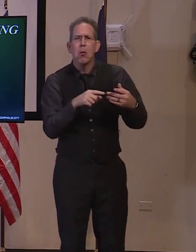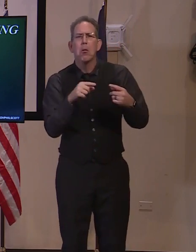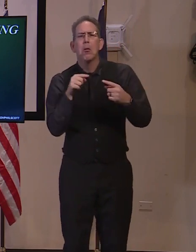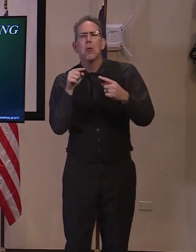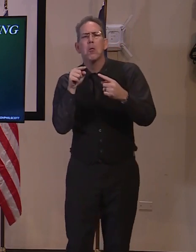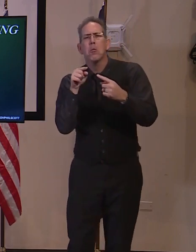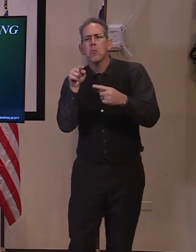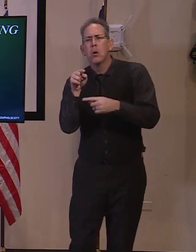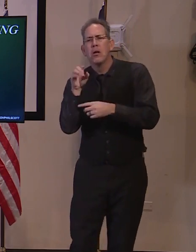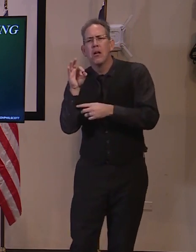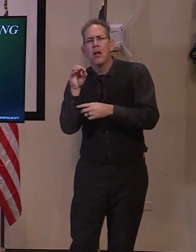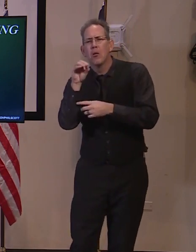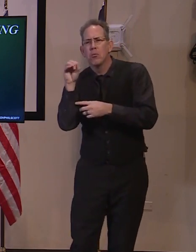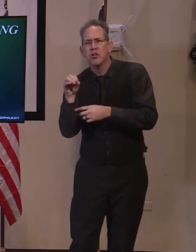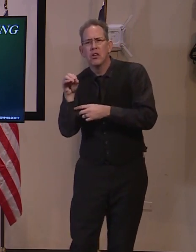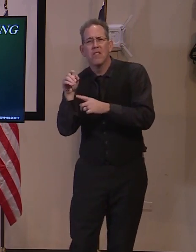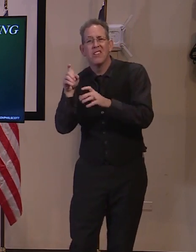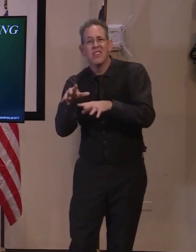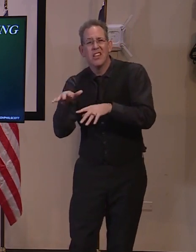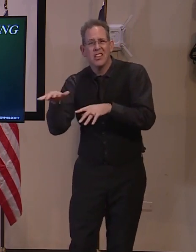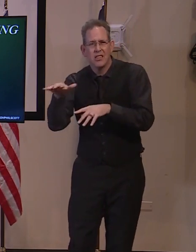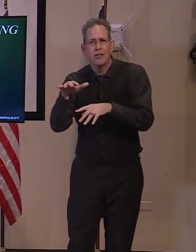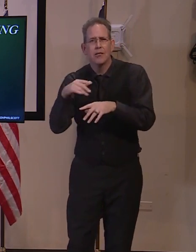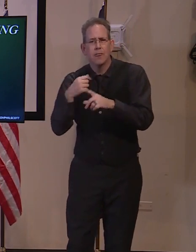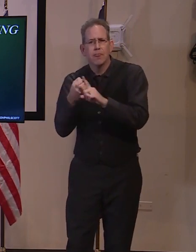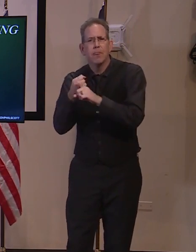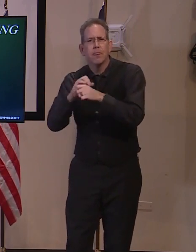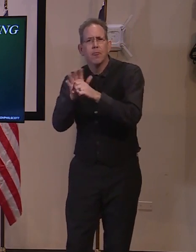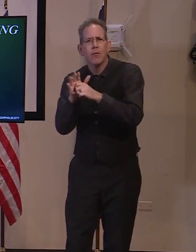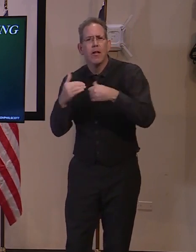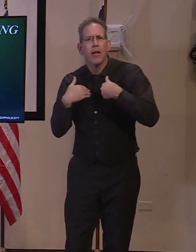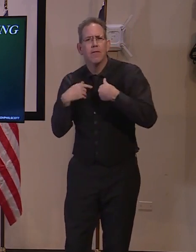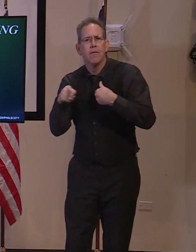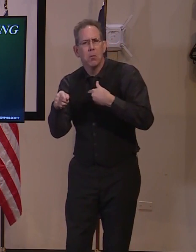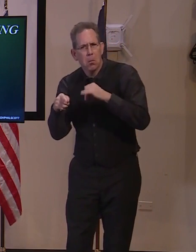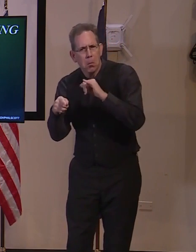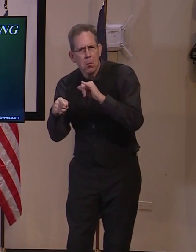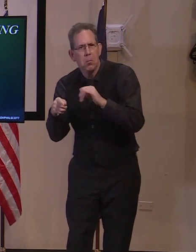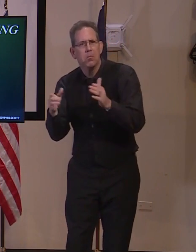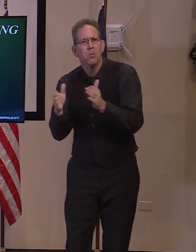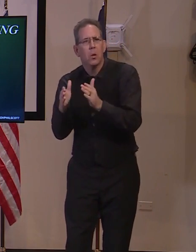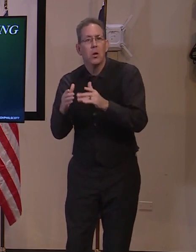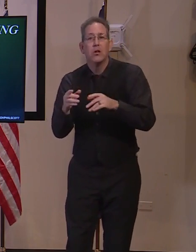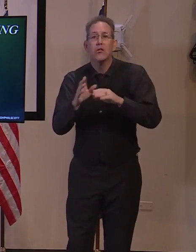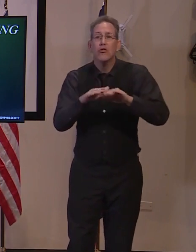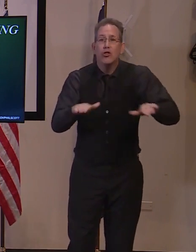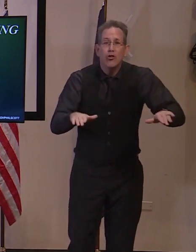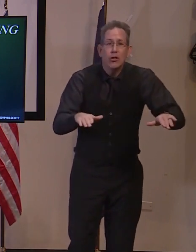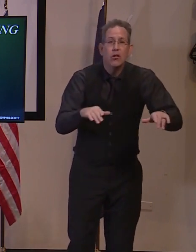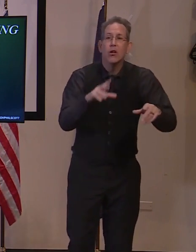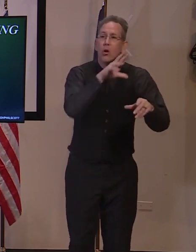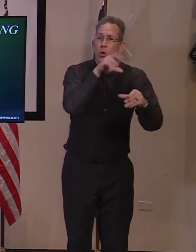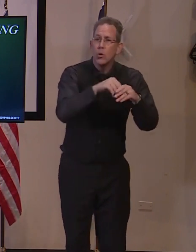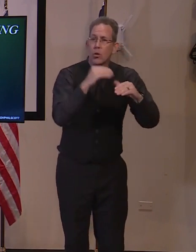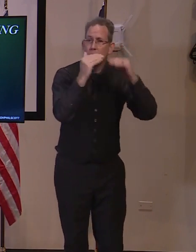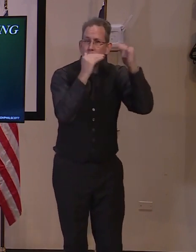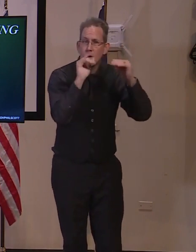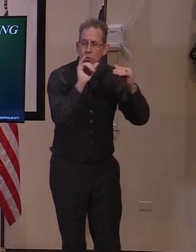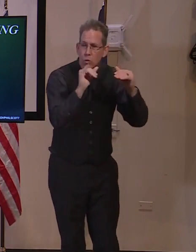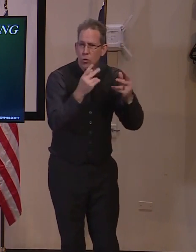includes tests administered for both students and staff. We do have a few schools, have higher positivity rates in the 5-6% range.